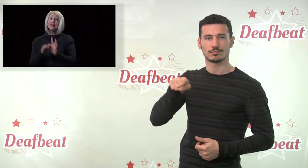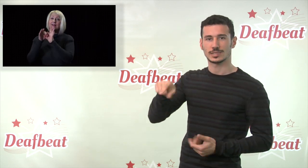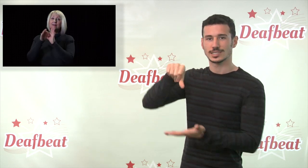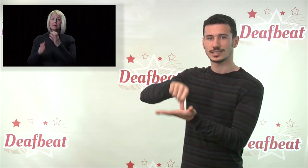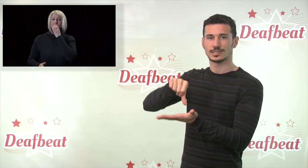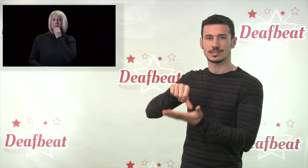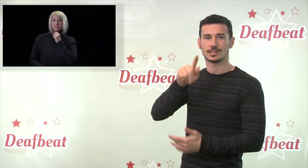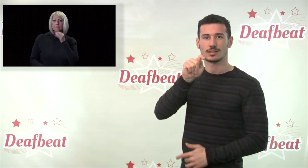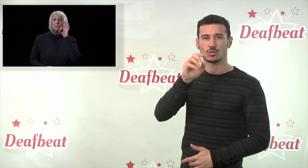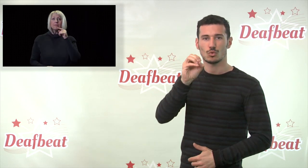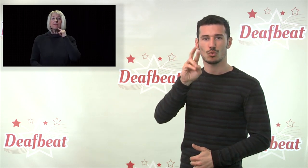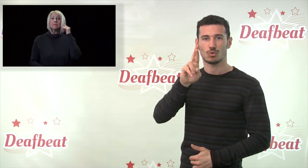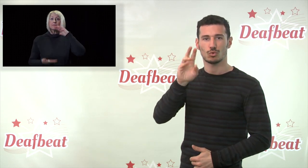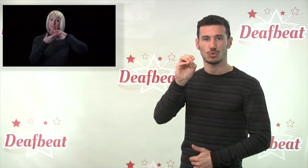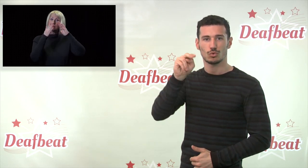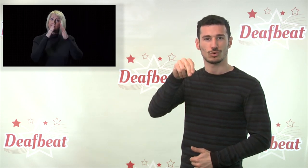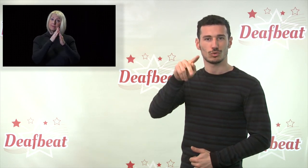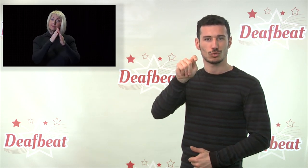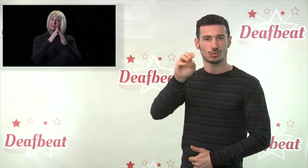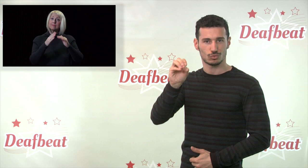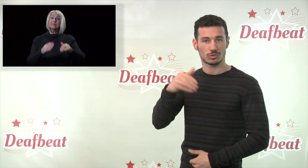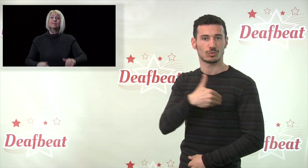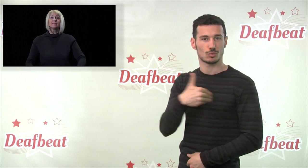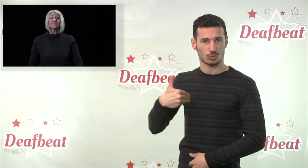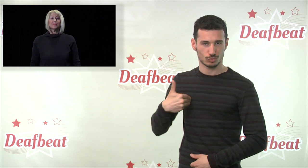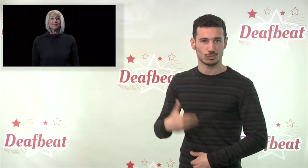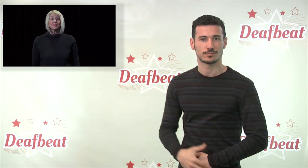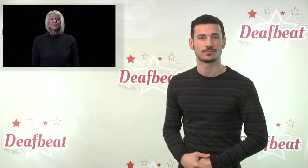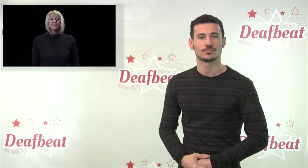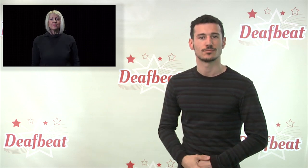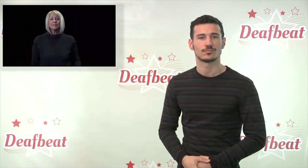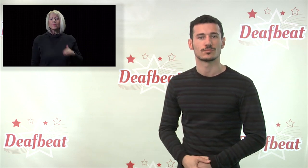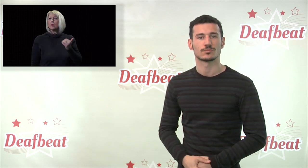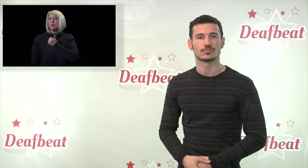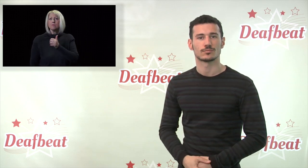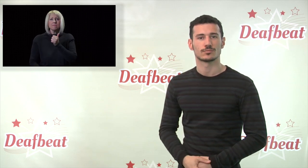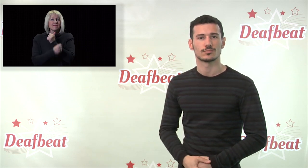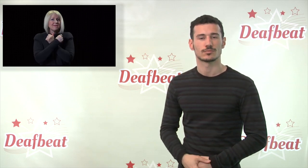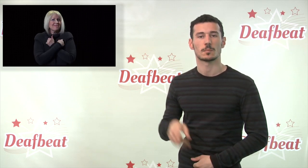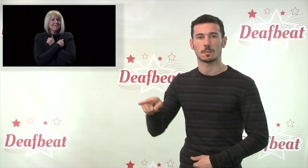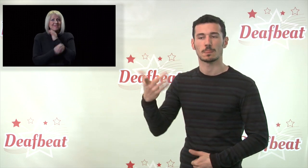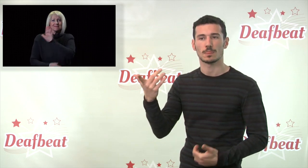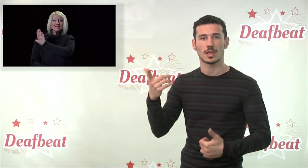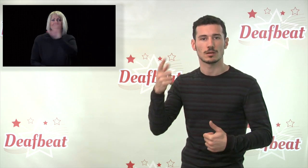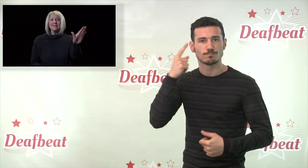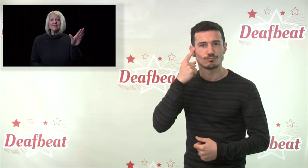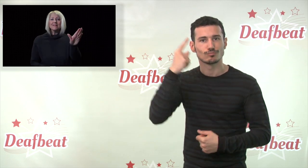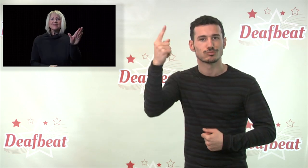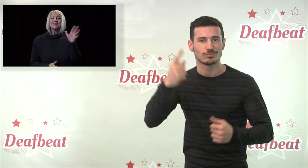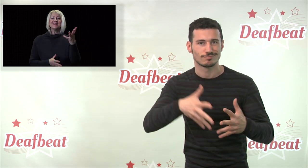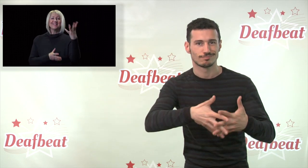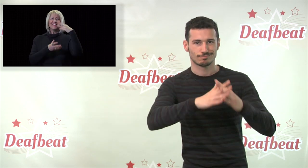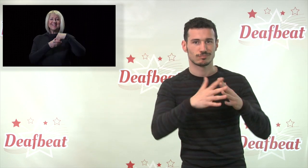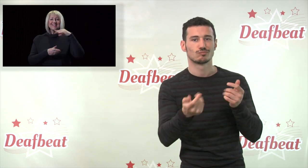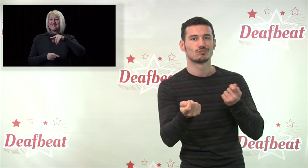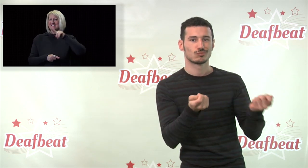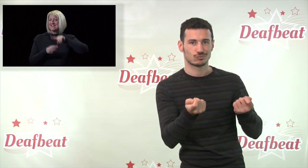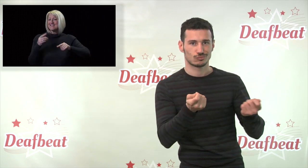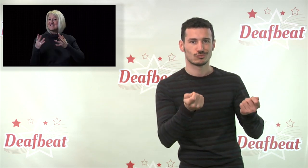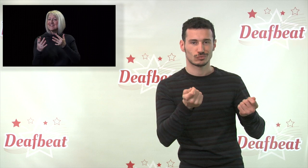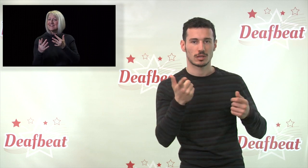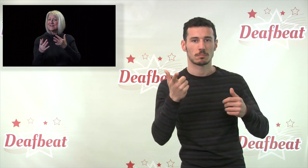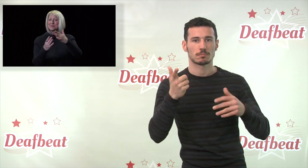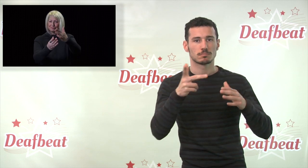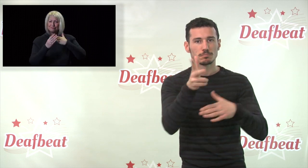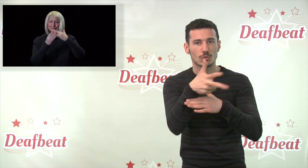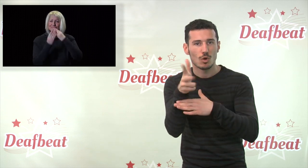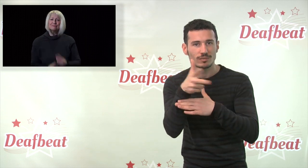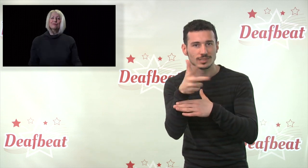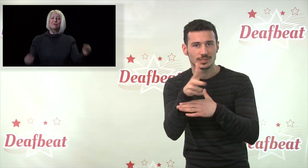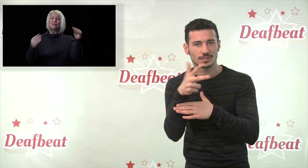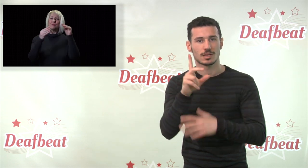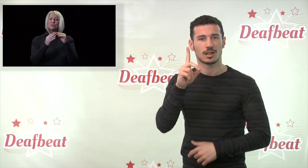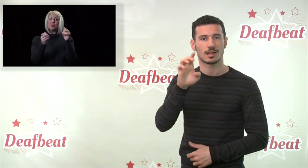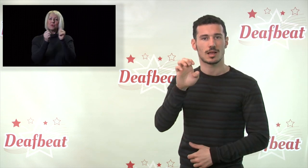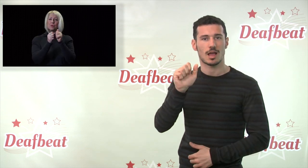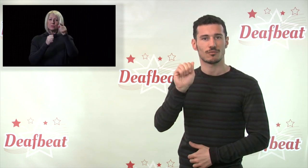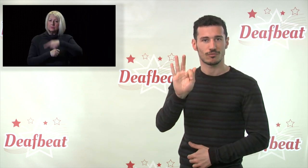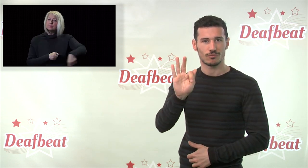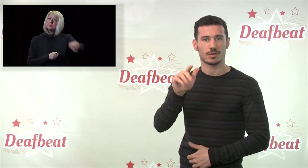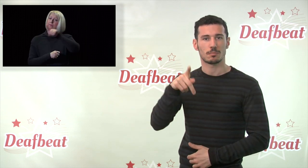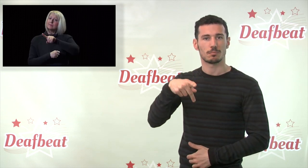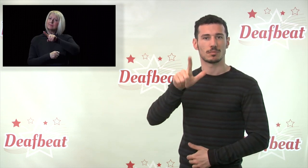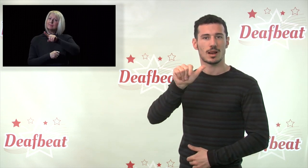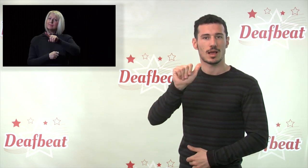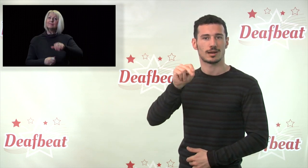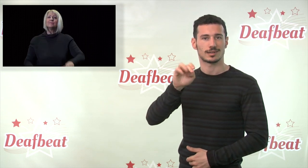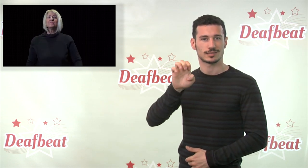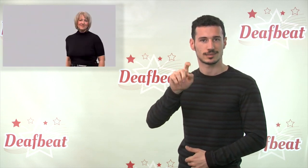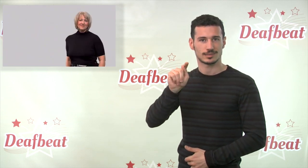Toronto, Canada. She also was the co-creator of the award-winning educational Deafplanet television